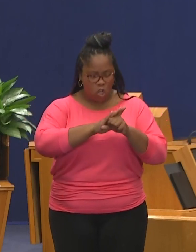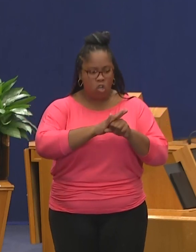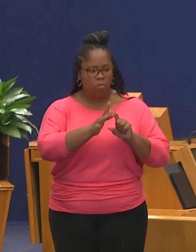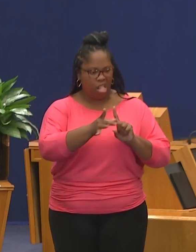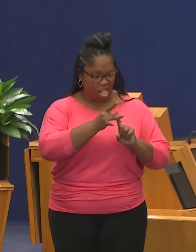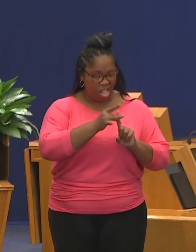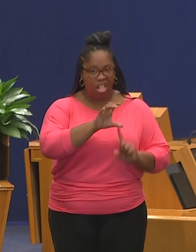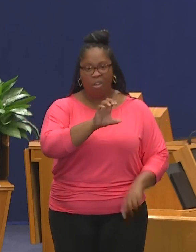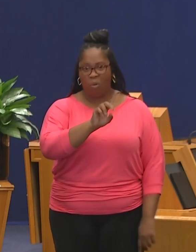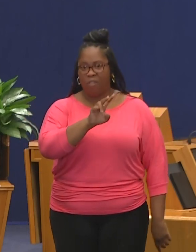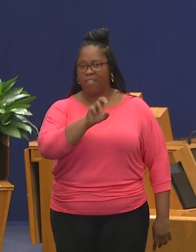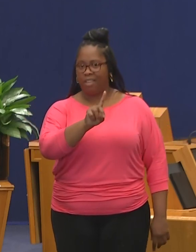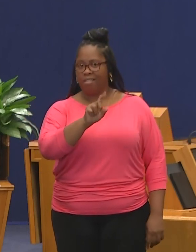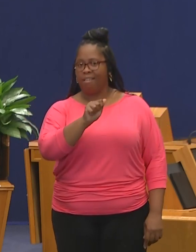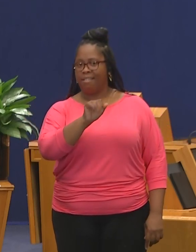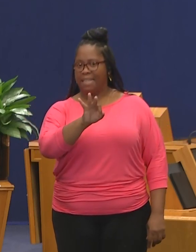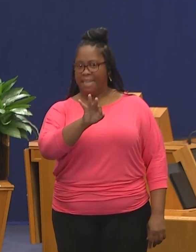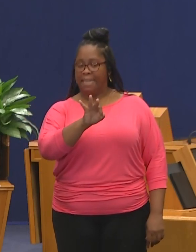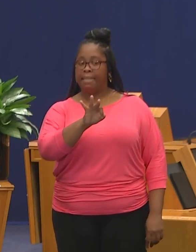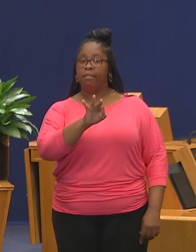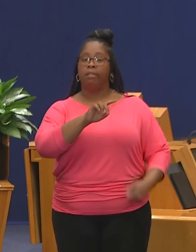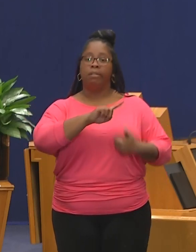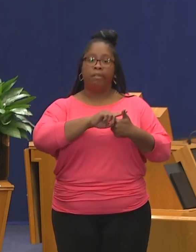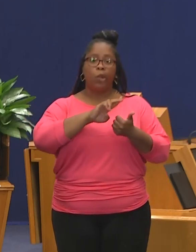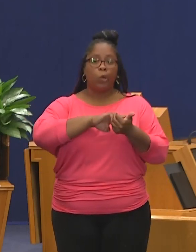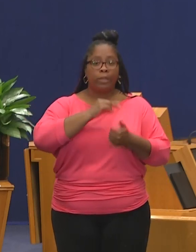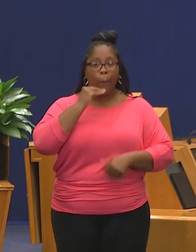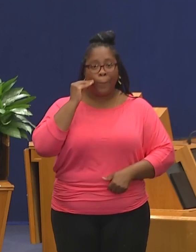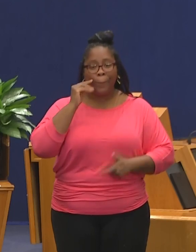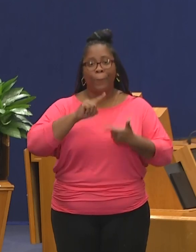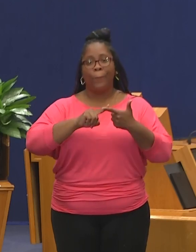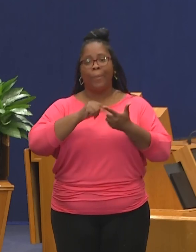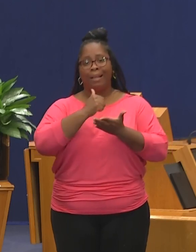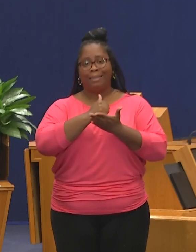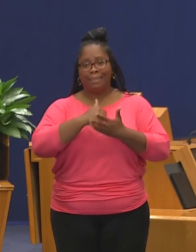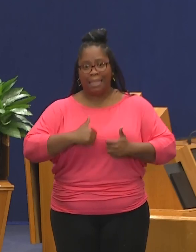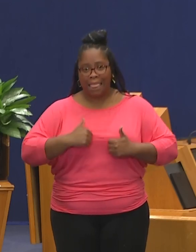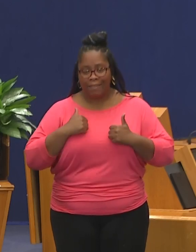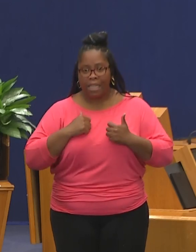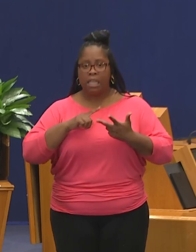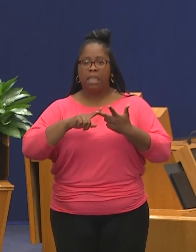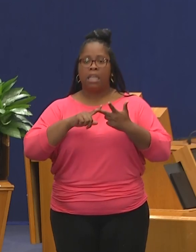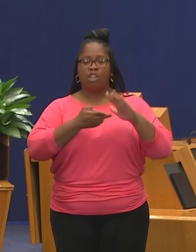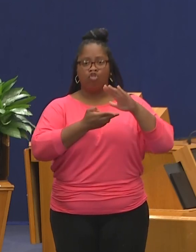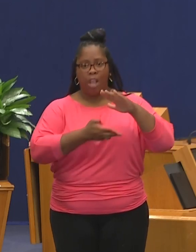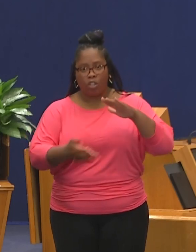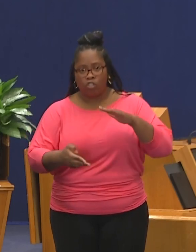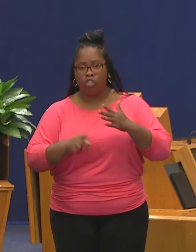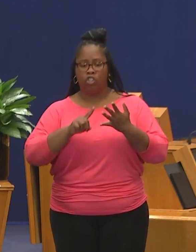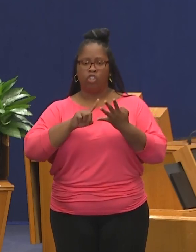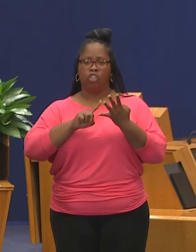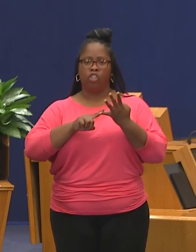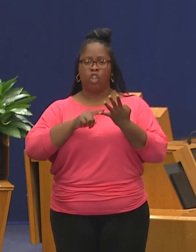CONFIRMED CASE OF COVID-19.